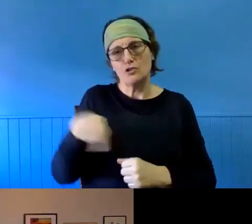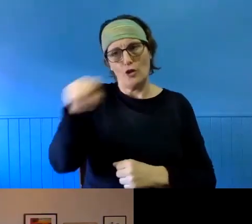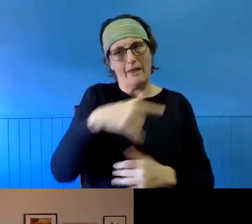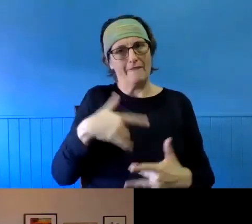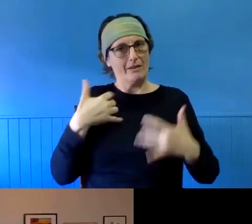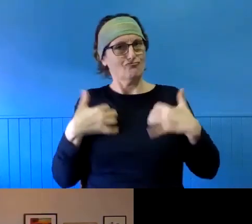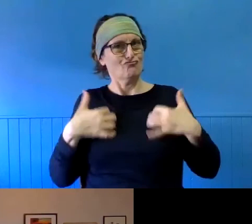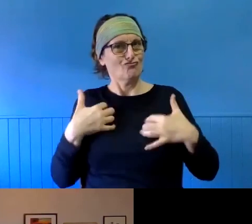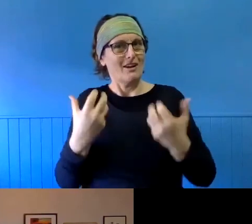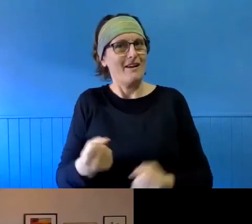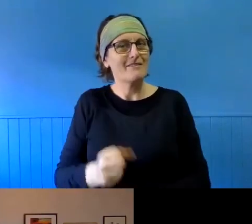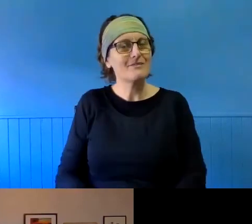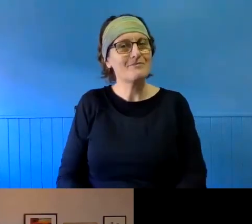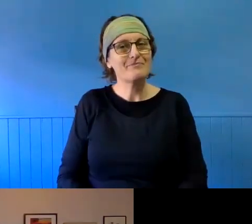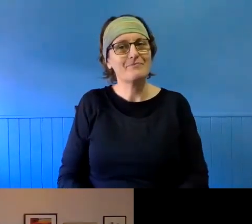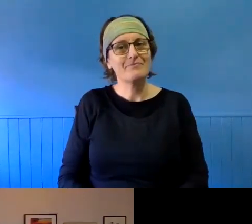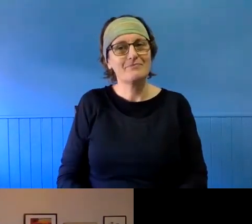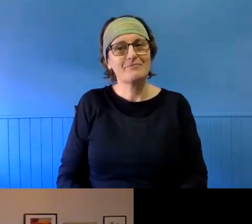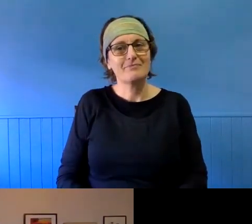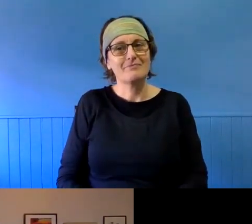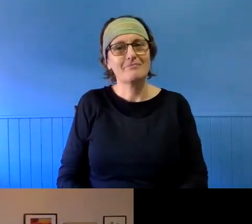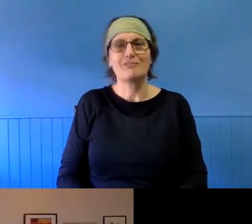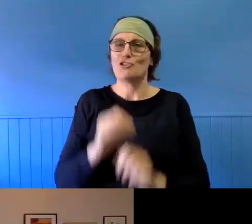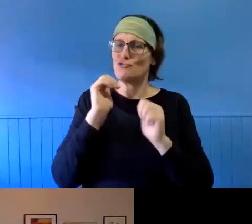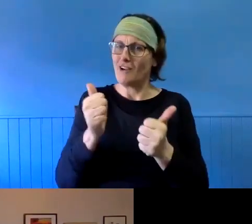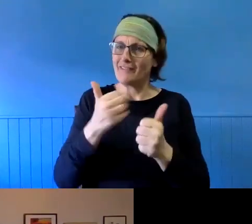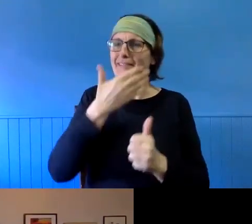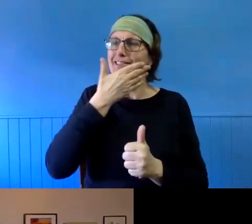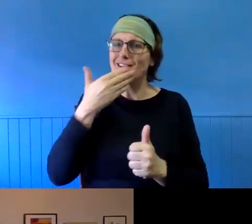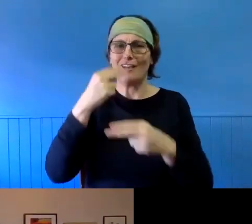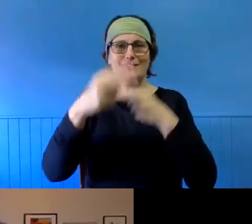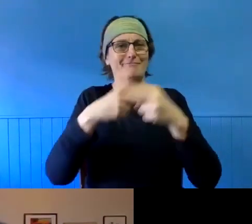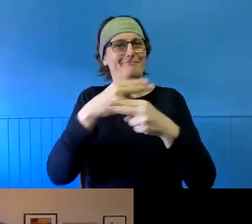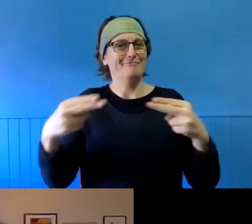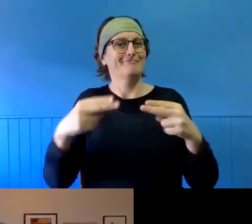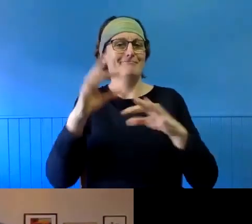personal. That's a great note to end on. We've